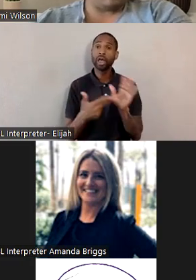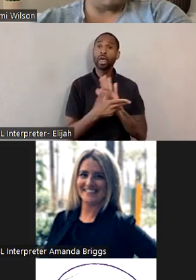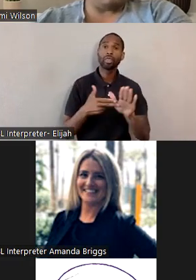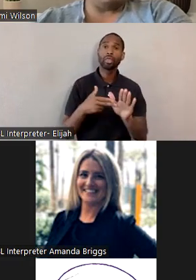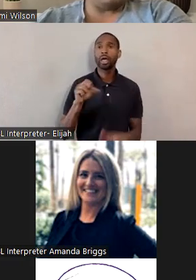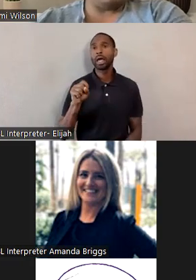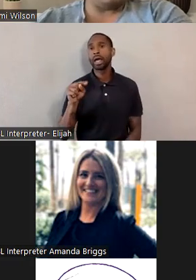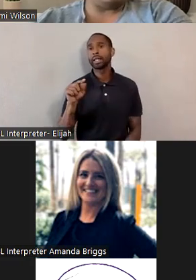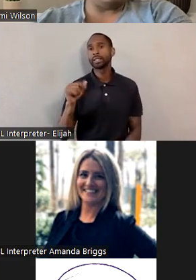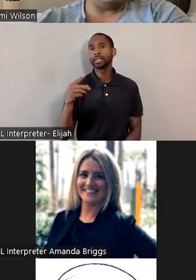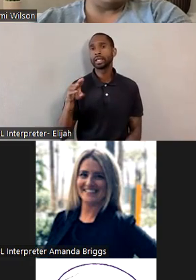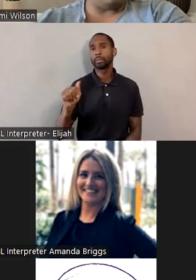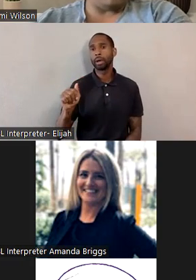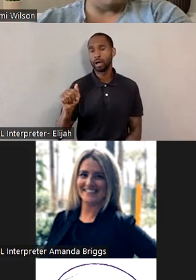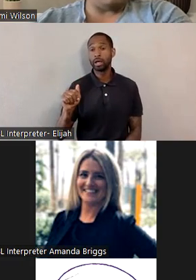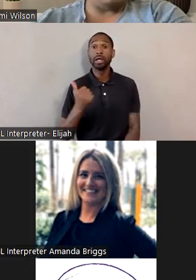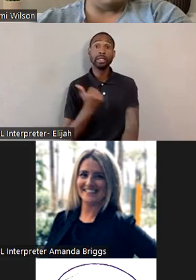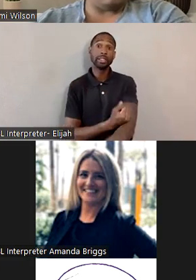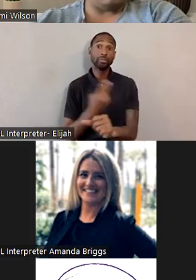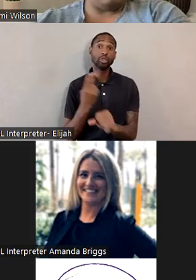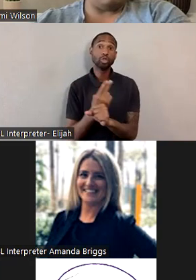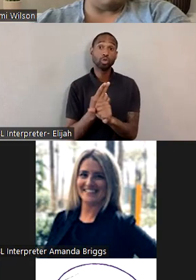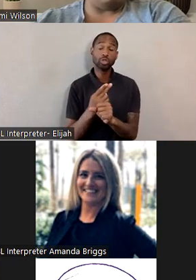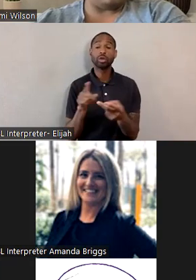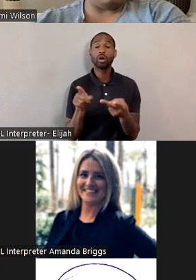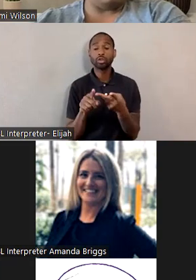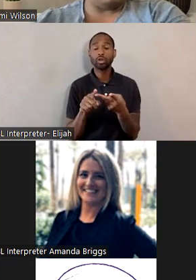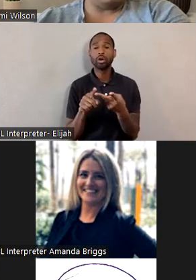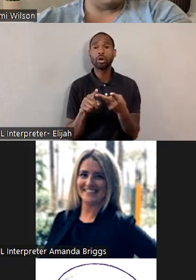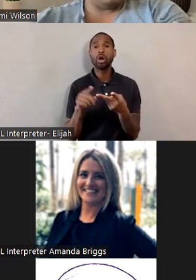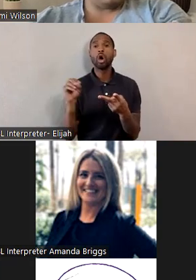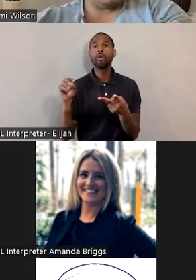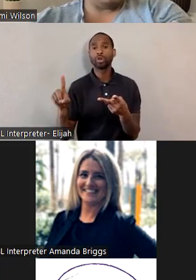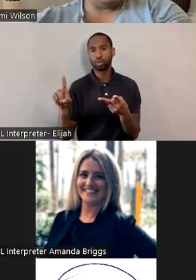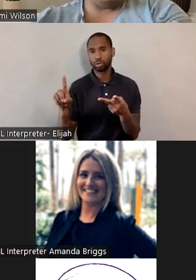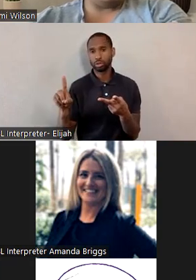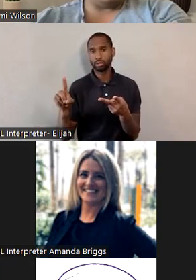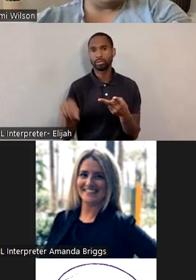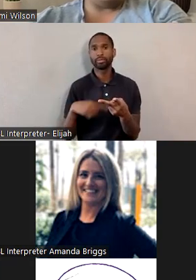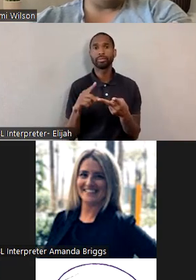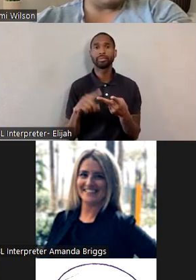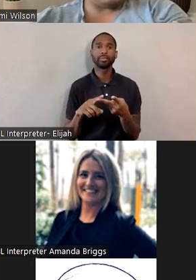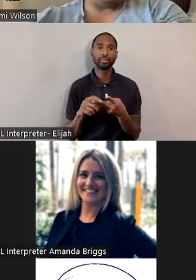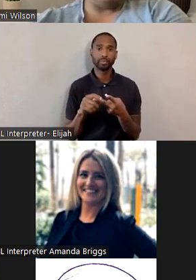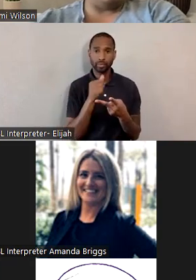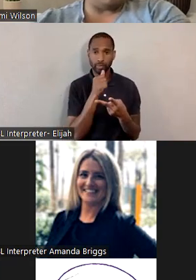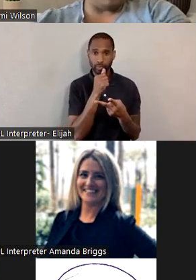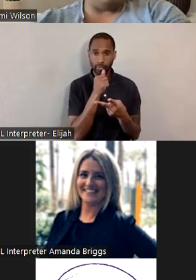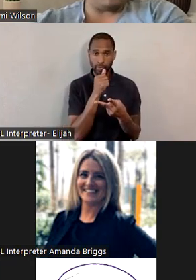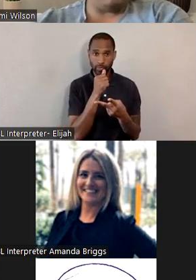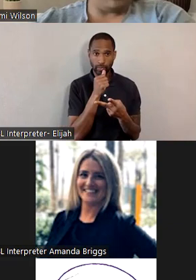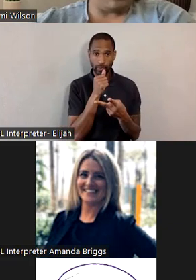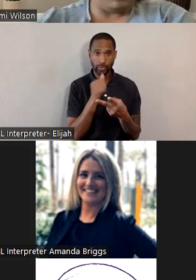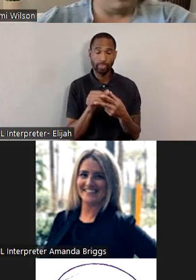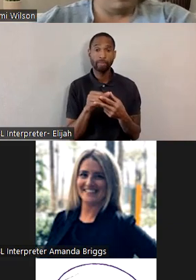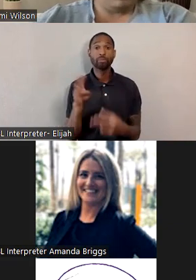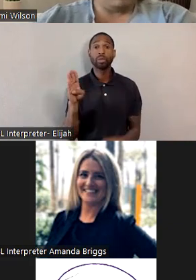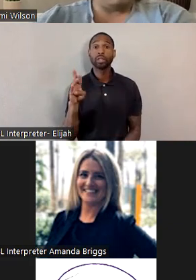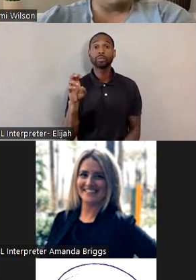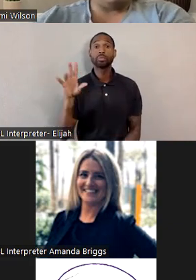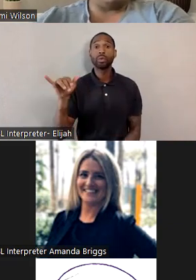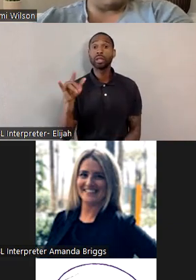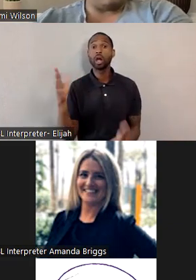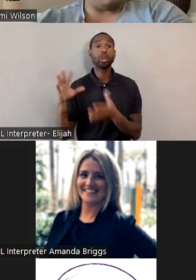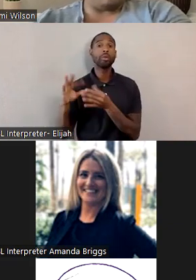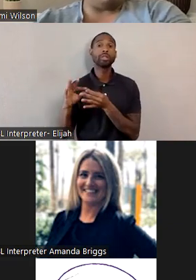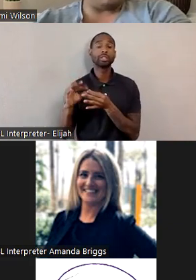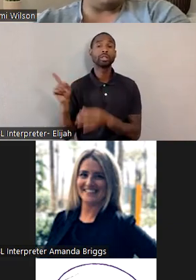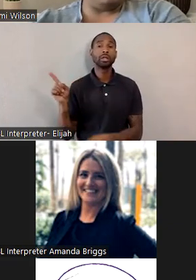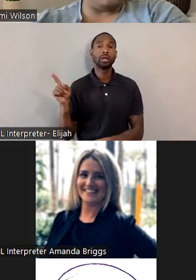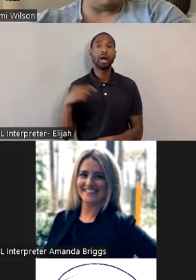as well as overdose. And, as Brandy mentioned, I put information in there